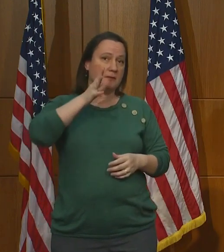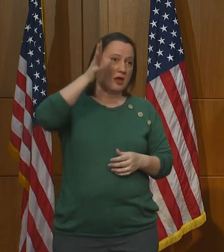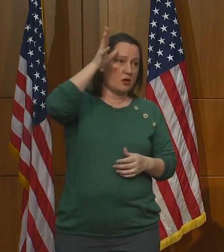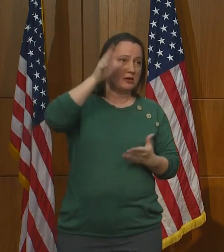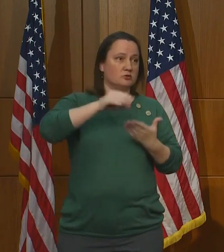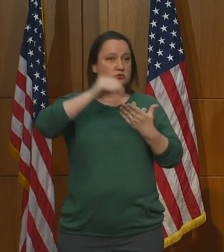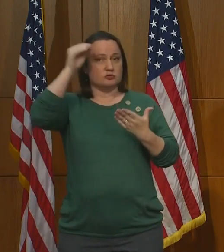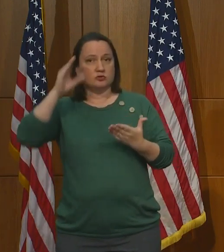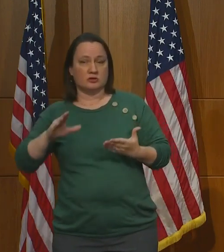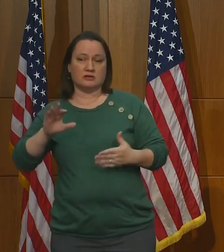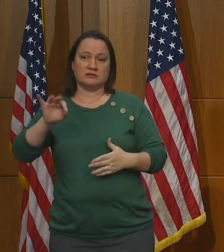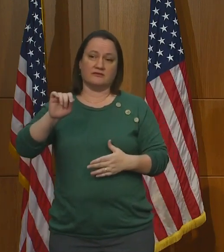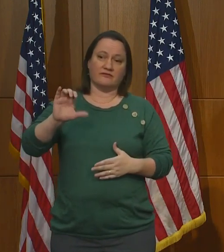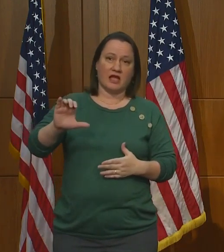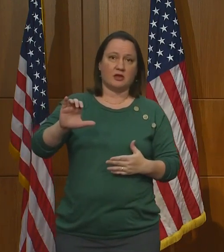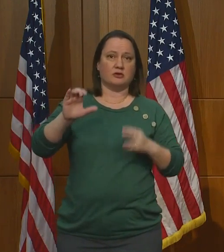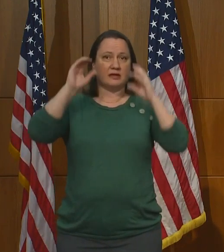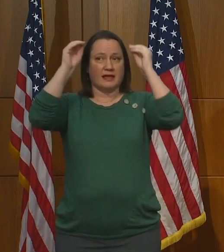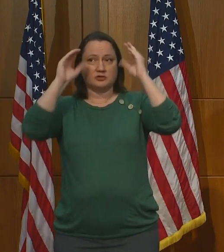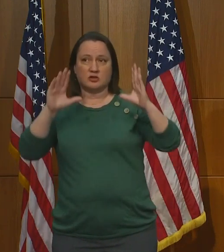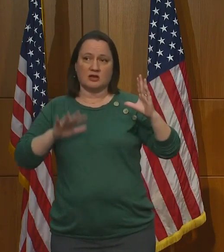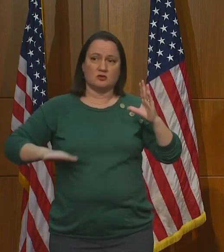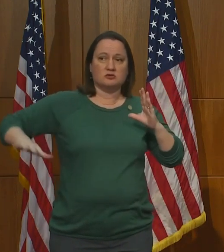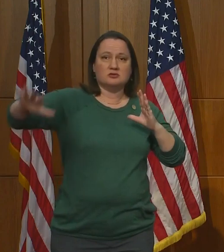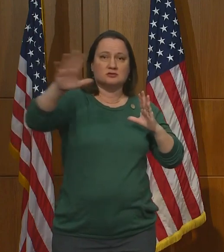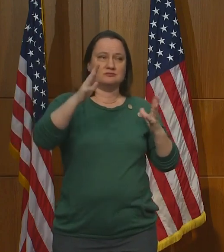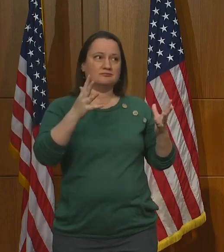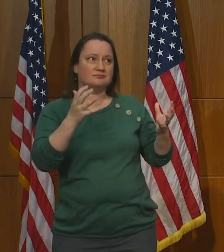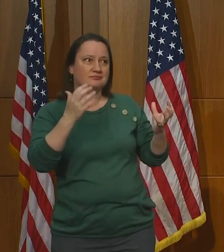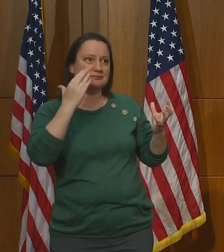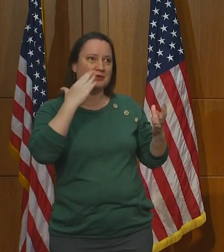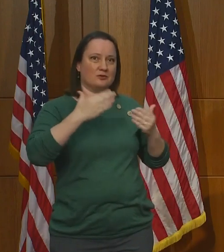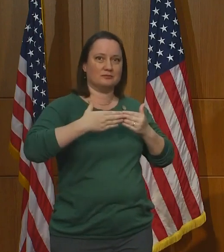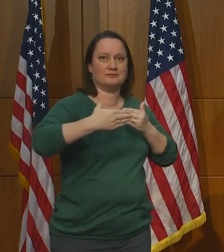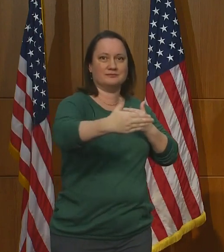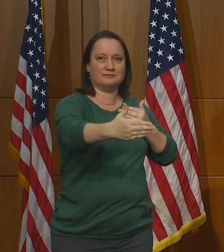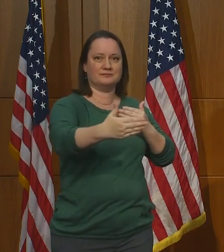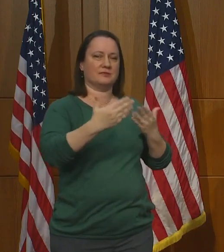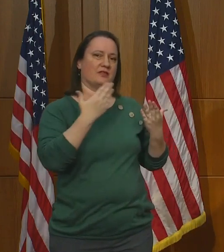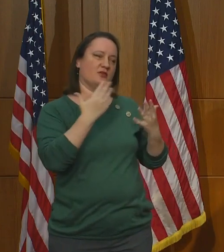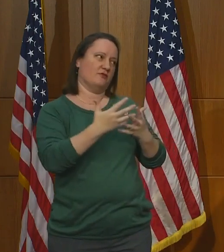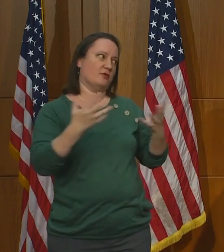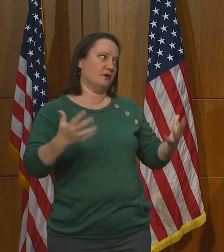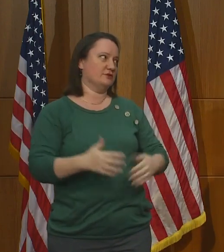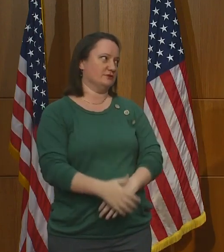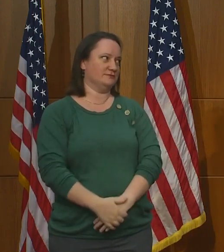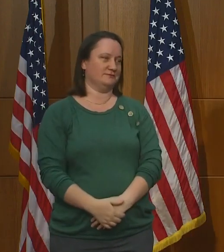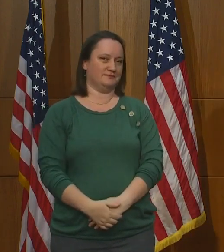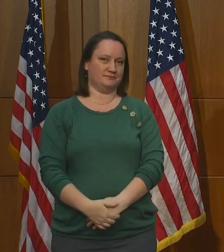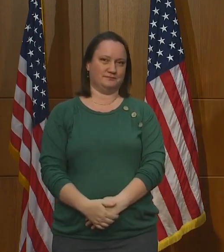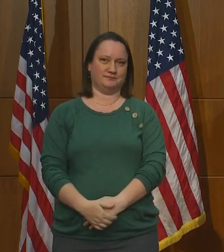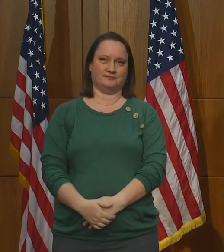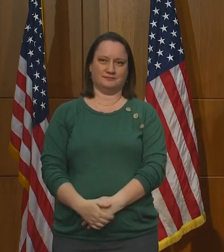ALL OF YOUR GREAT WORK AND NOT I KNOW THAT PARENTS AND STUDENTS AND FACULTY EDUCATORS